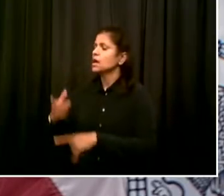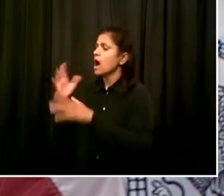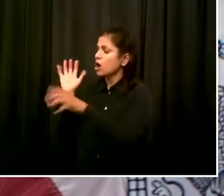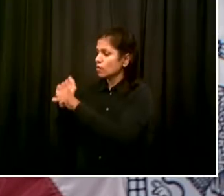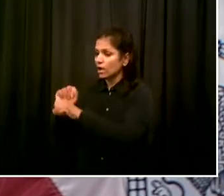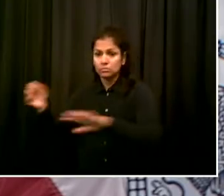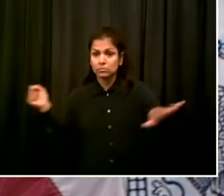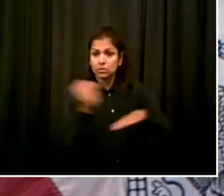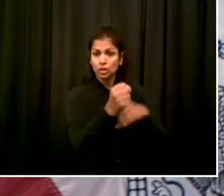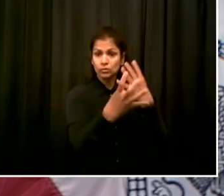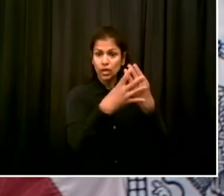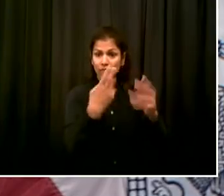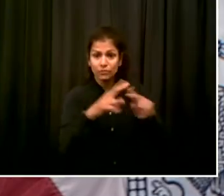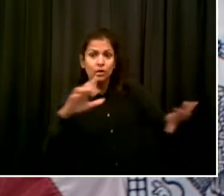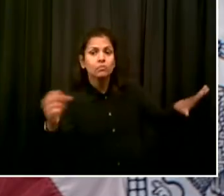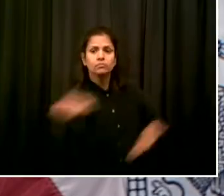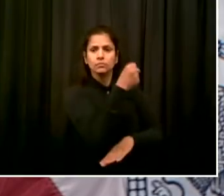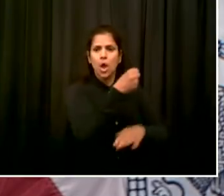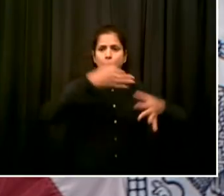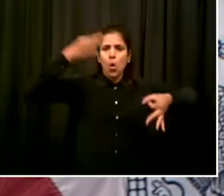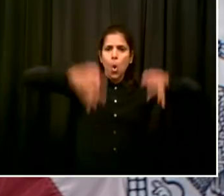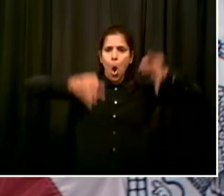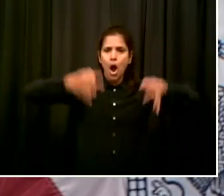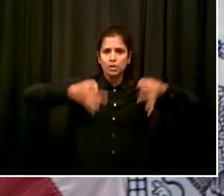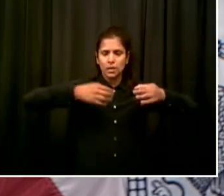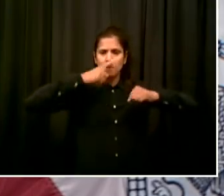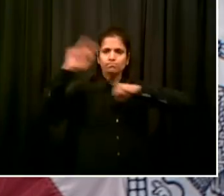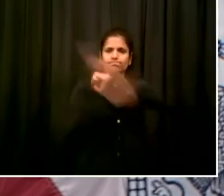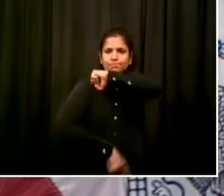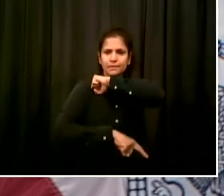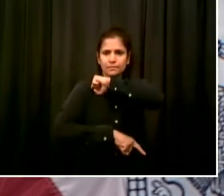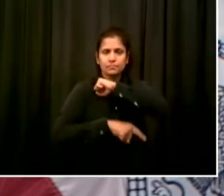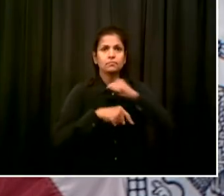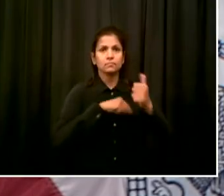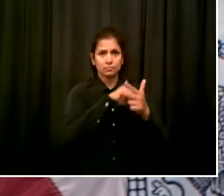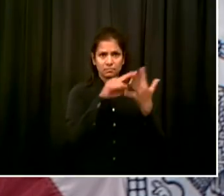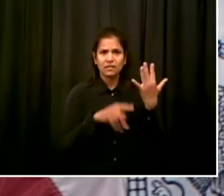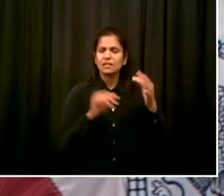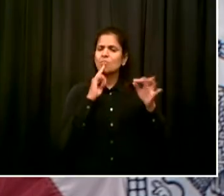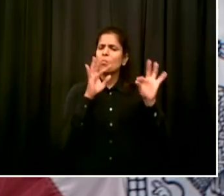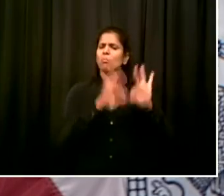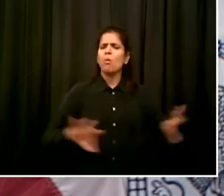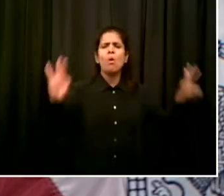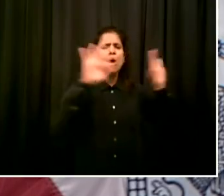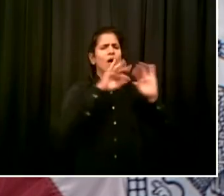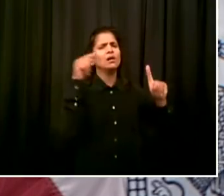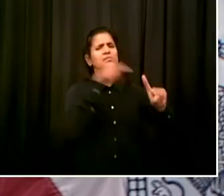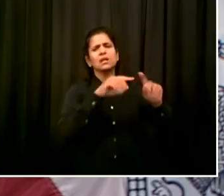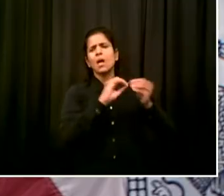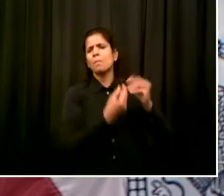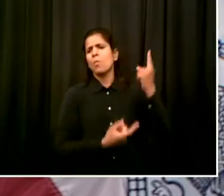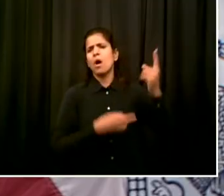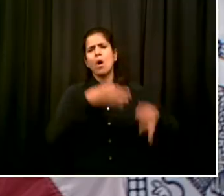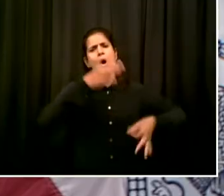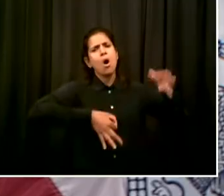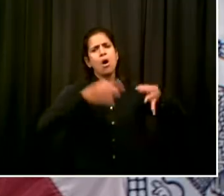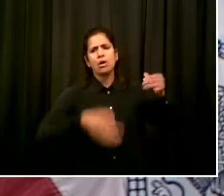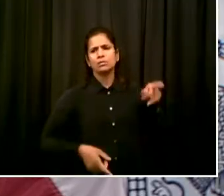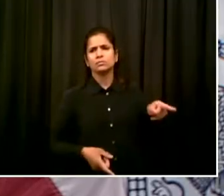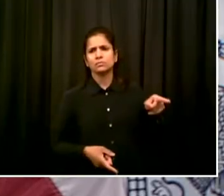HARMS ANOTHER NEW YORKER . I WANT TO EMPHASIZE HOW THE YPNDW, E WILL DO